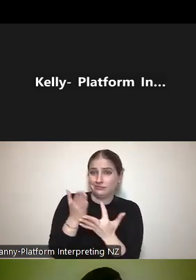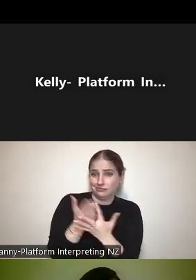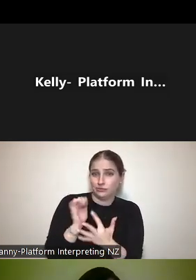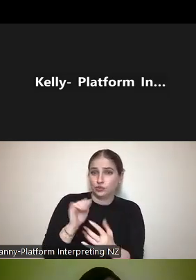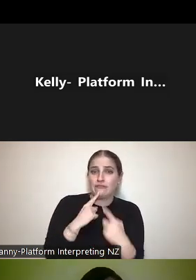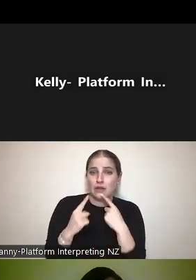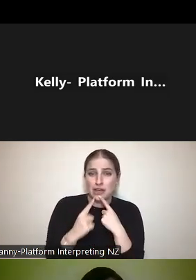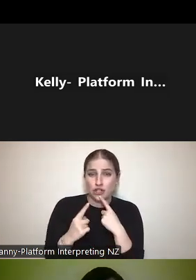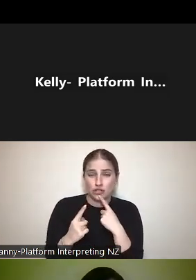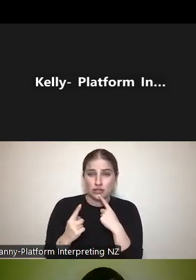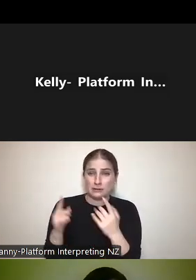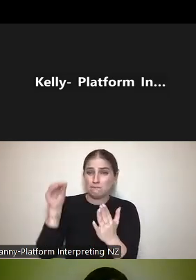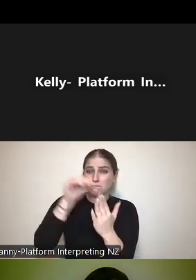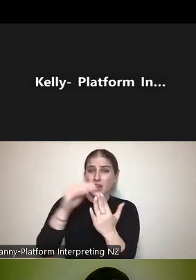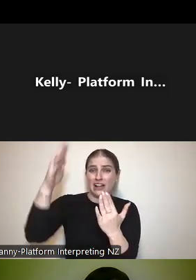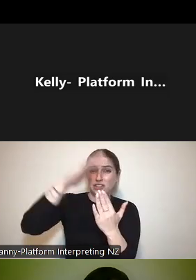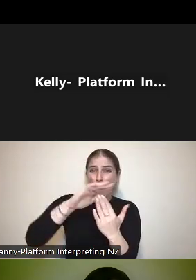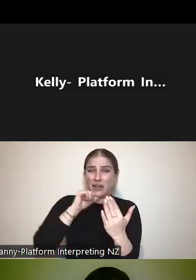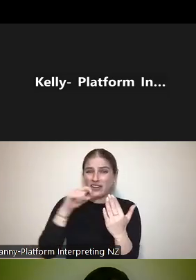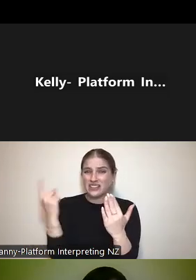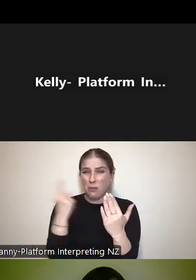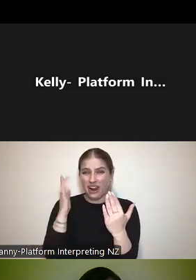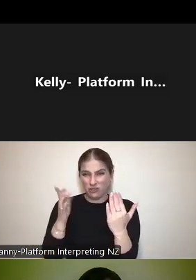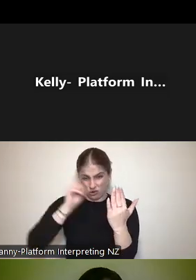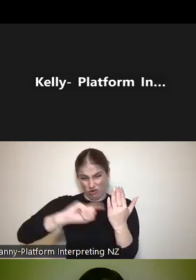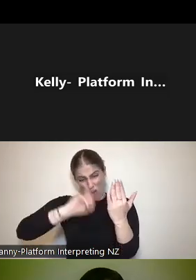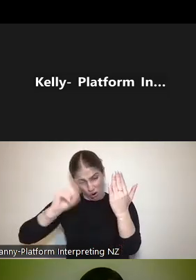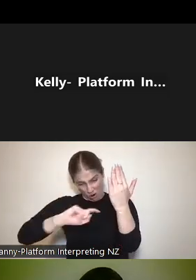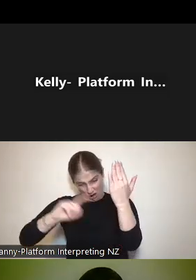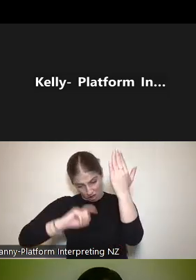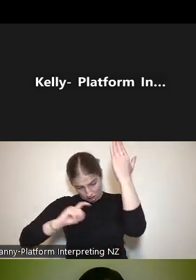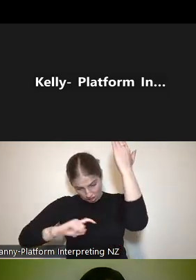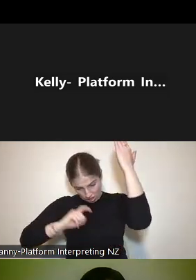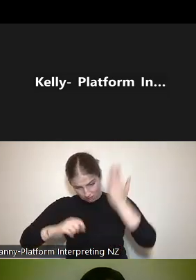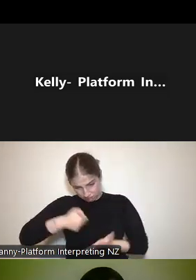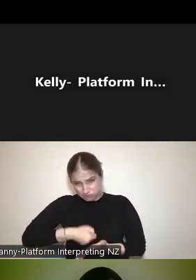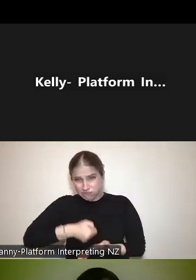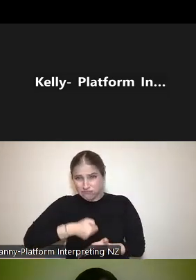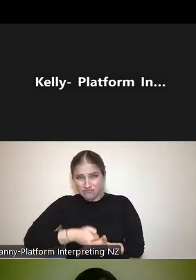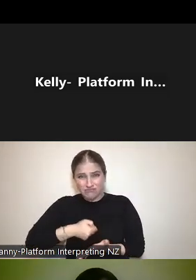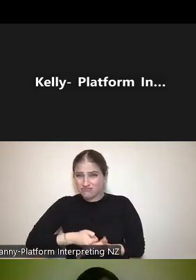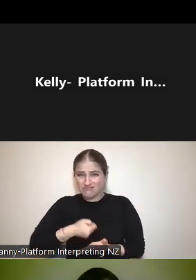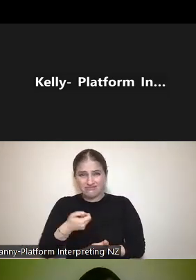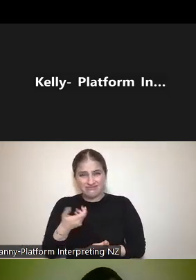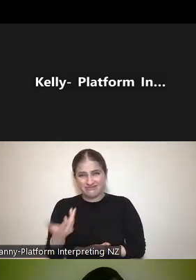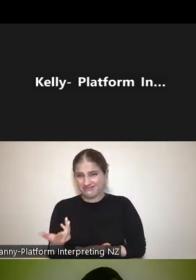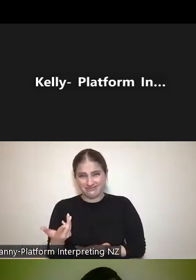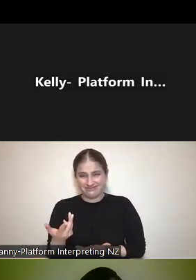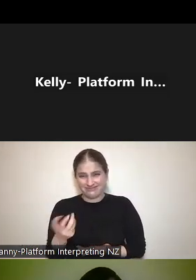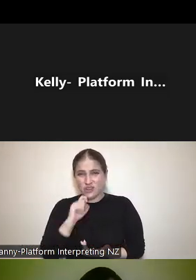If it's all the way at the bottom and someone has to scroll and scroll and scroll, or dig their screen reader all the way to the bottom. It might get missed.